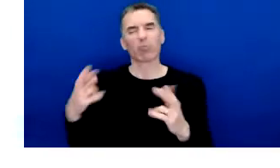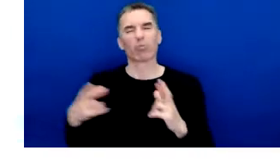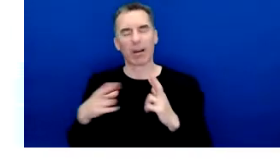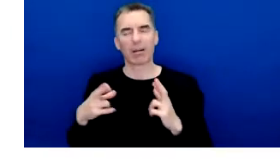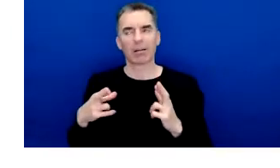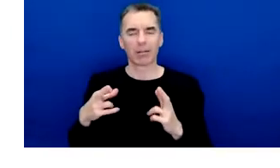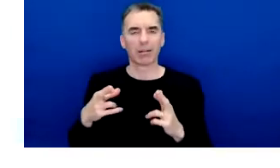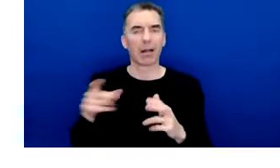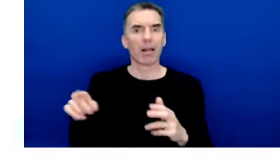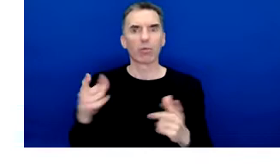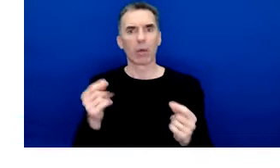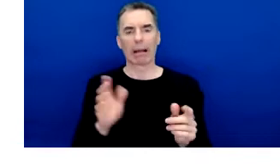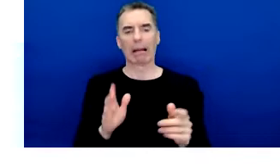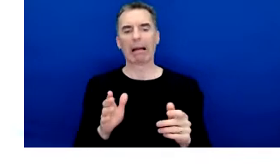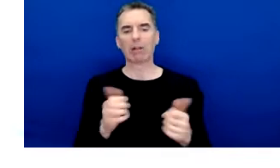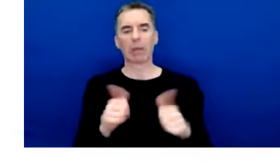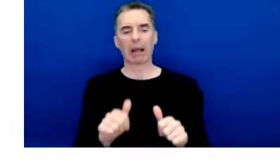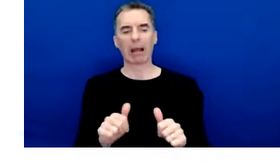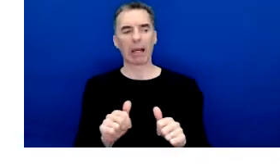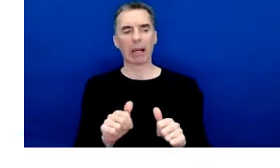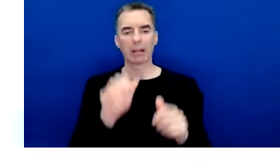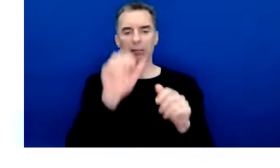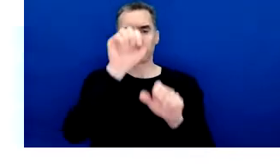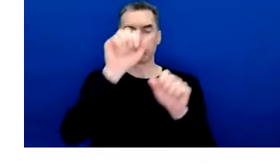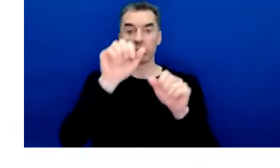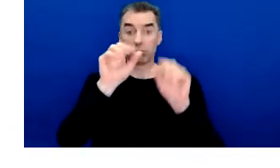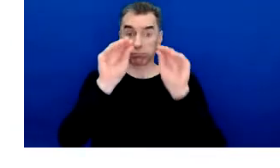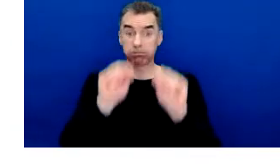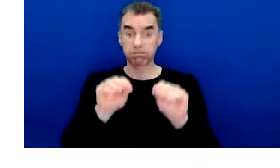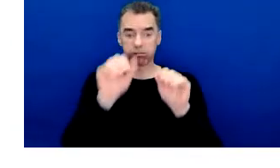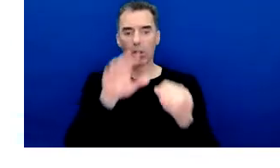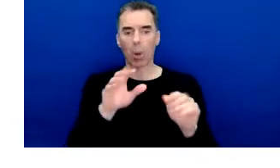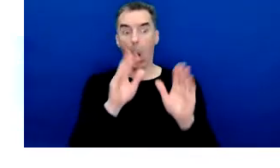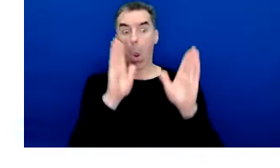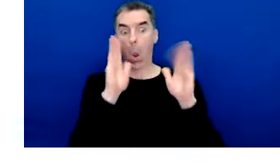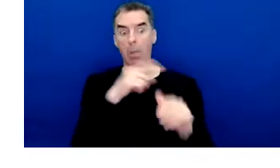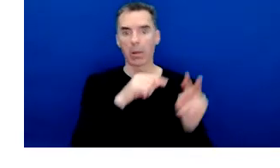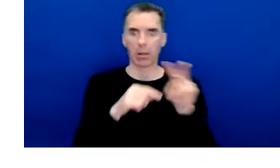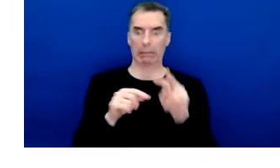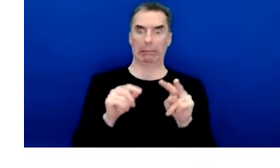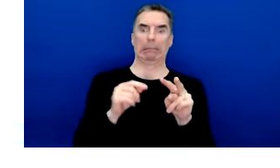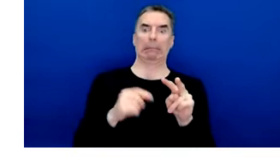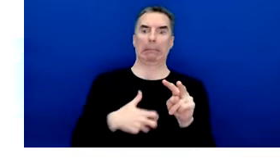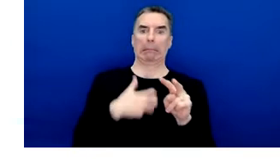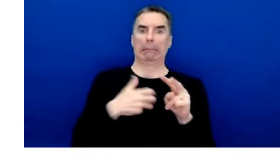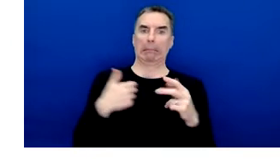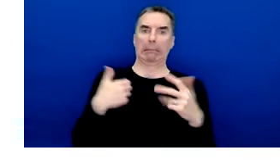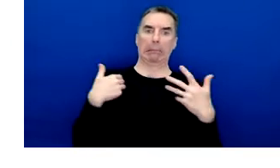to scare the students off the first one or two weeks of class, but that's not a teacher.